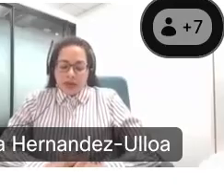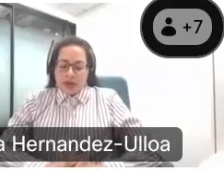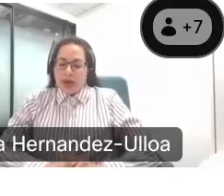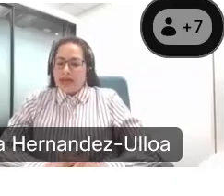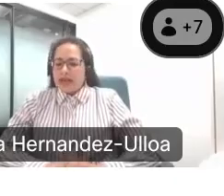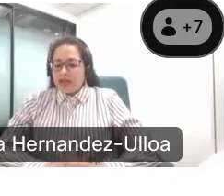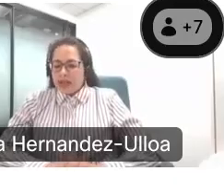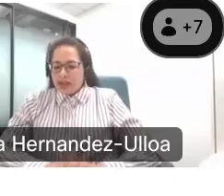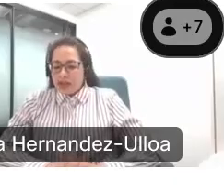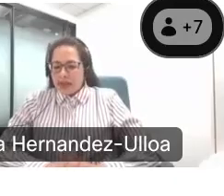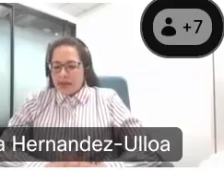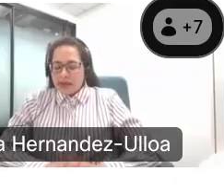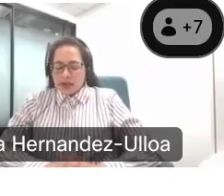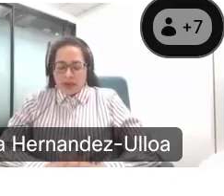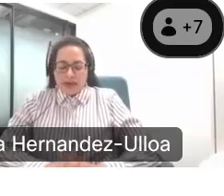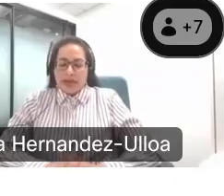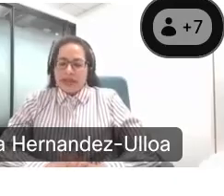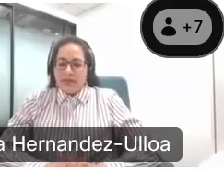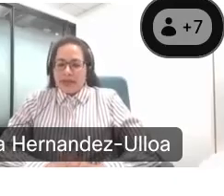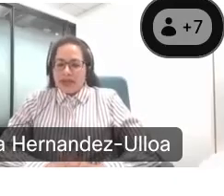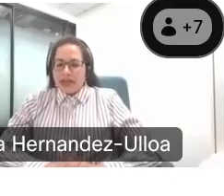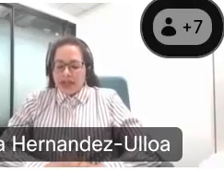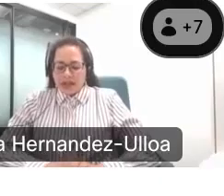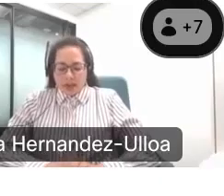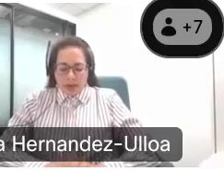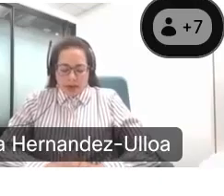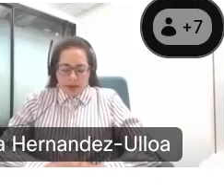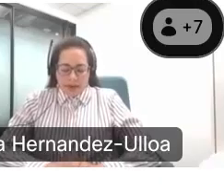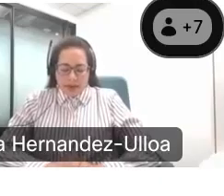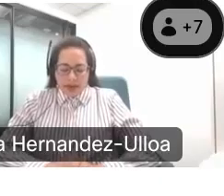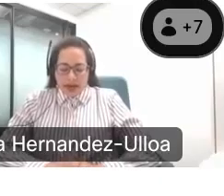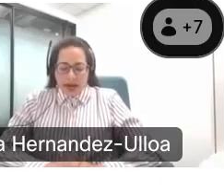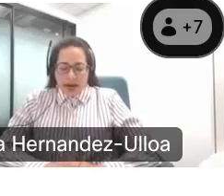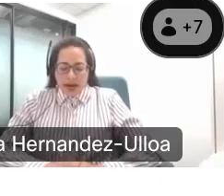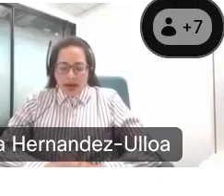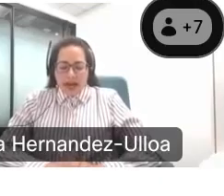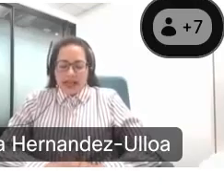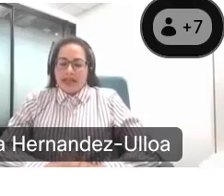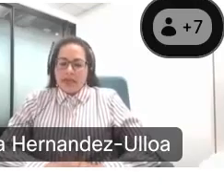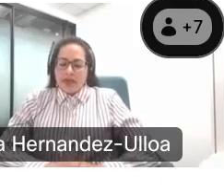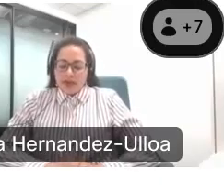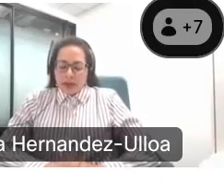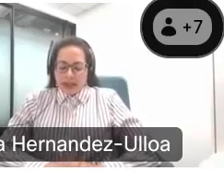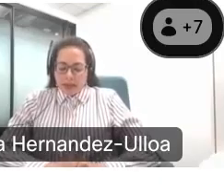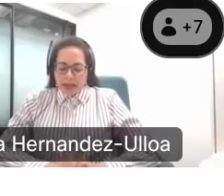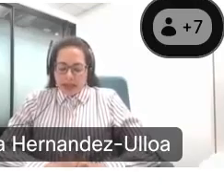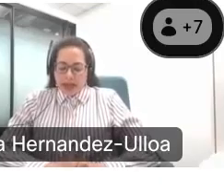the social isolation issue that was just previously mentioned in this webinar in December of 2020.